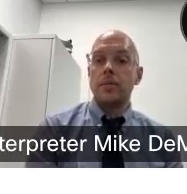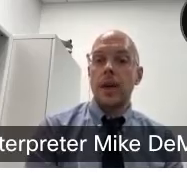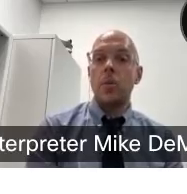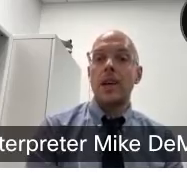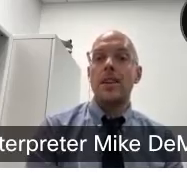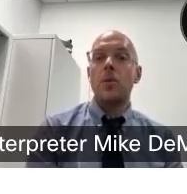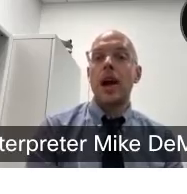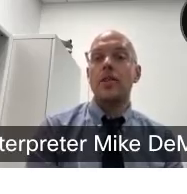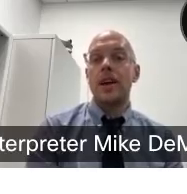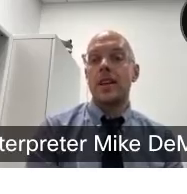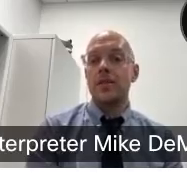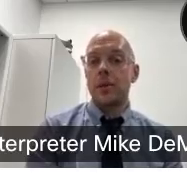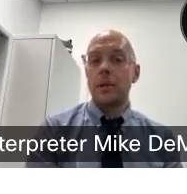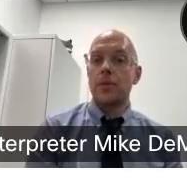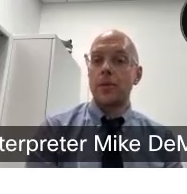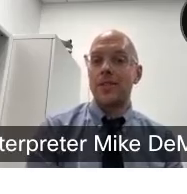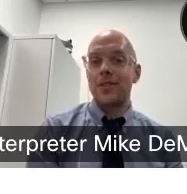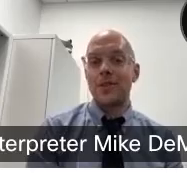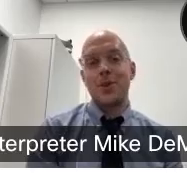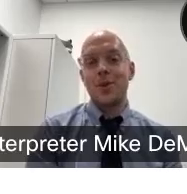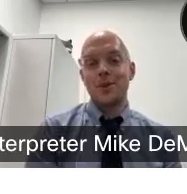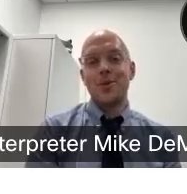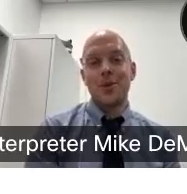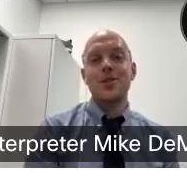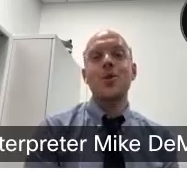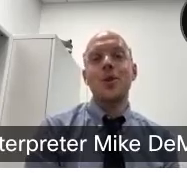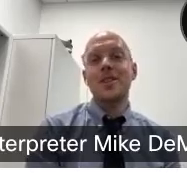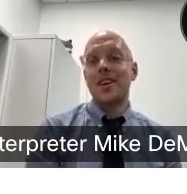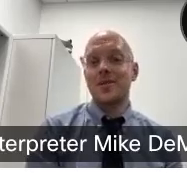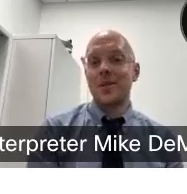And when I say wireline telephones, I'm referring to referring to corded telephones.